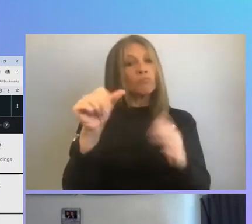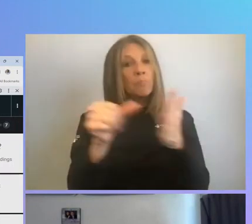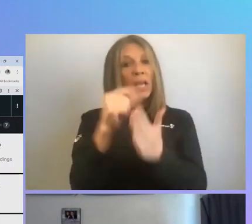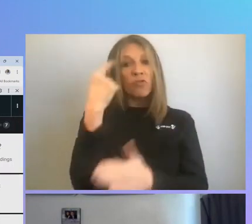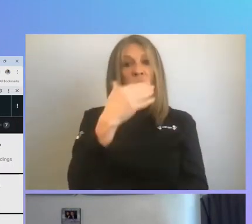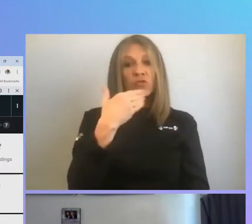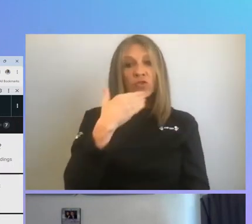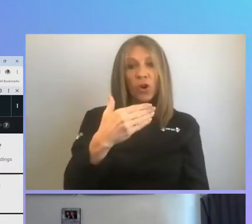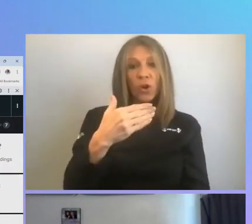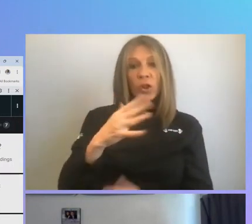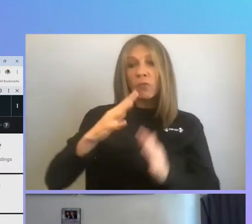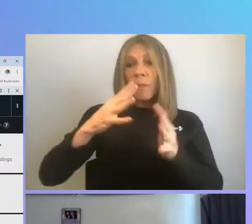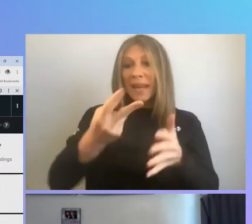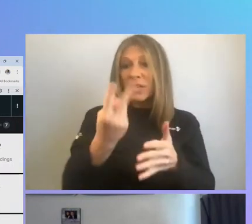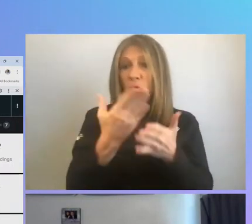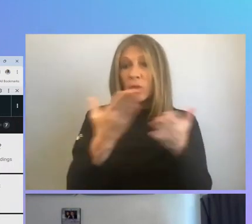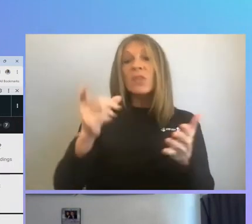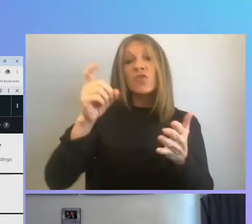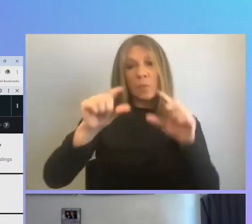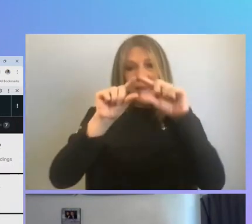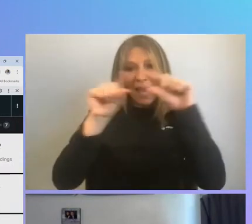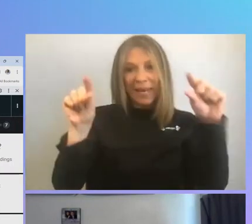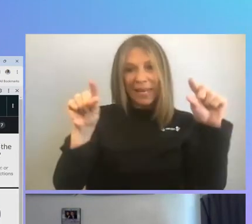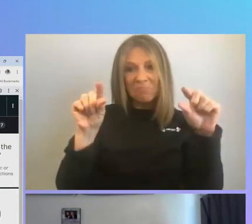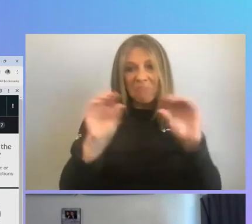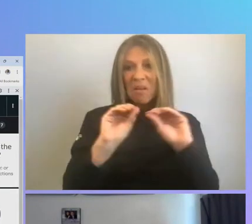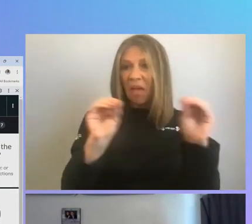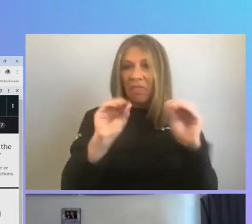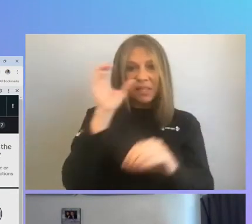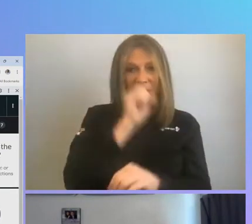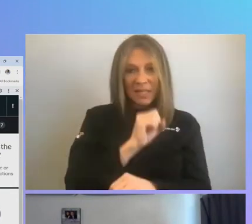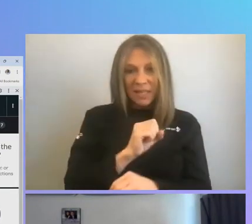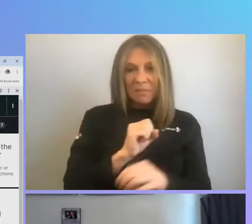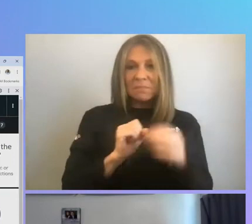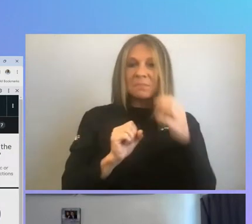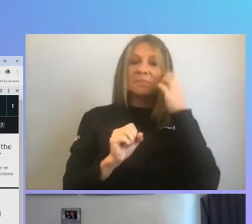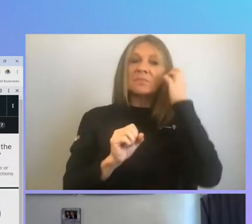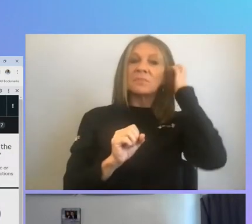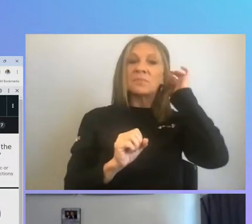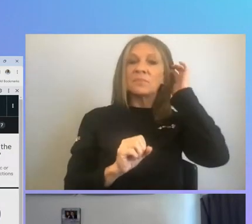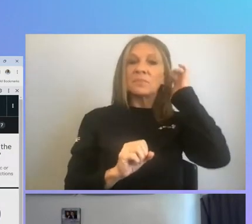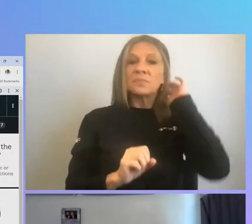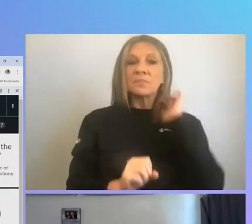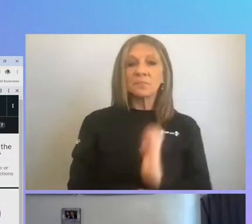items should be heading. So nope, nothing is missing. The